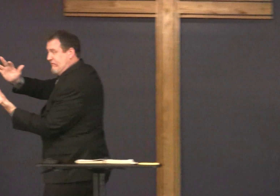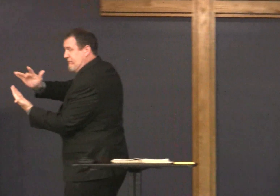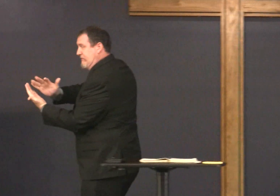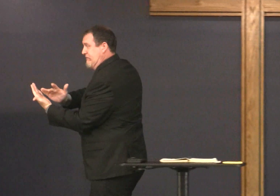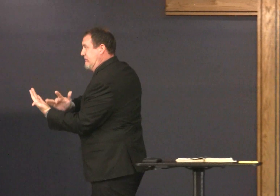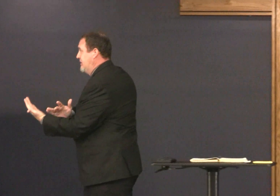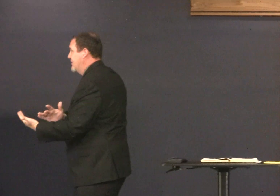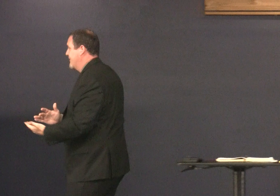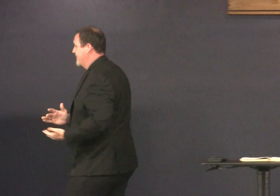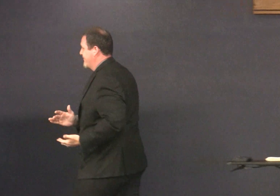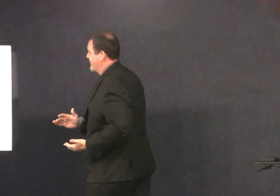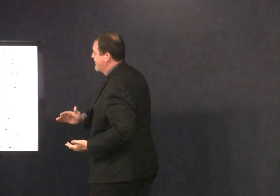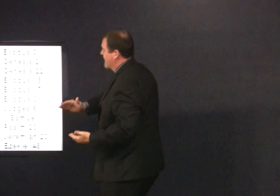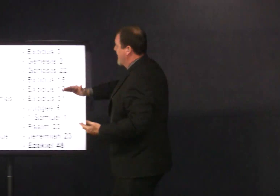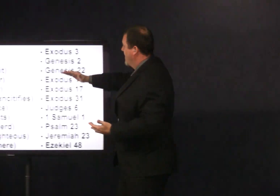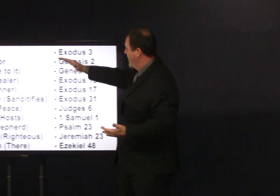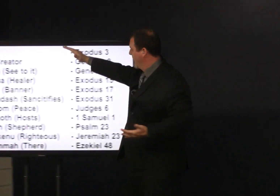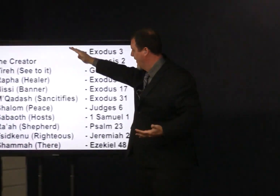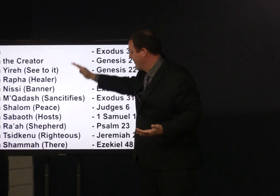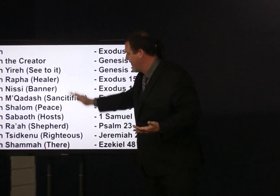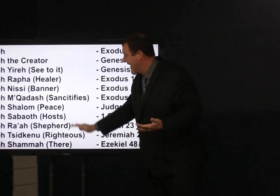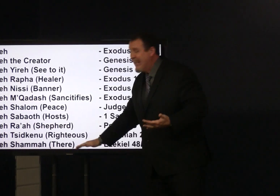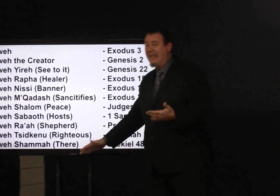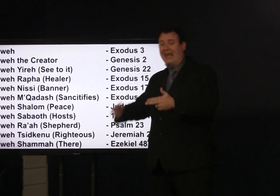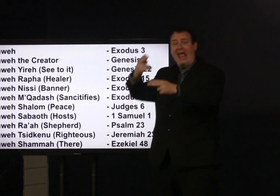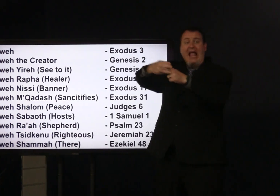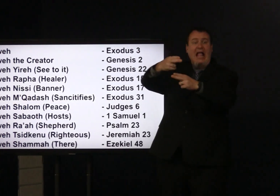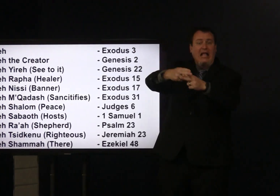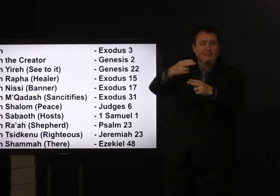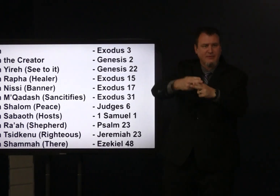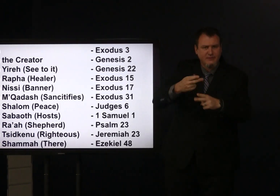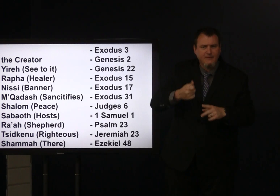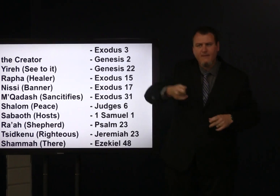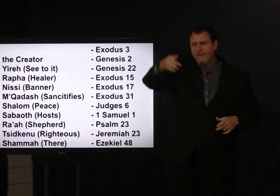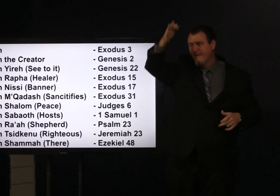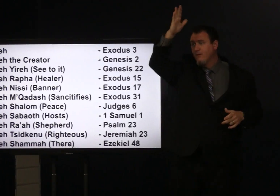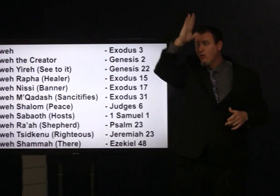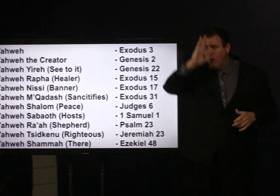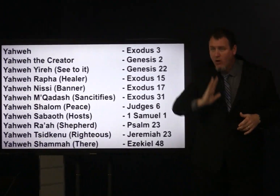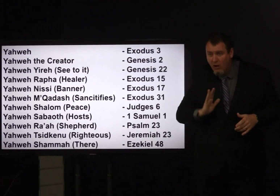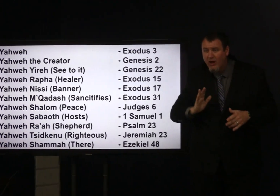so we have this list here starting from Exodus and moving down to Ezekiel all the different